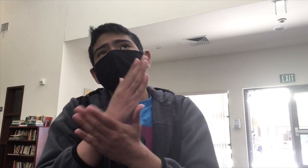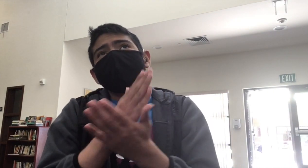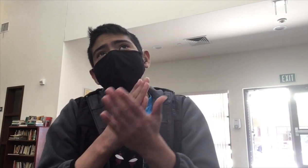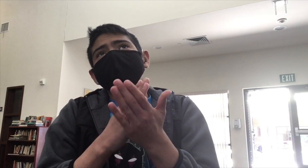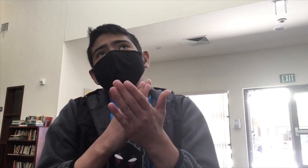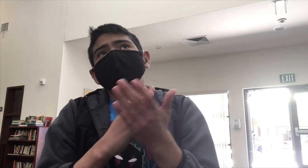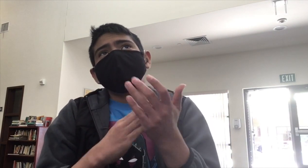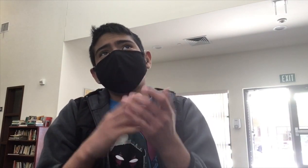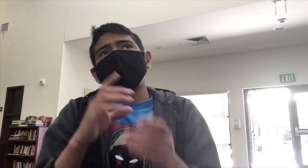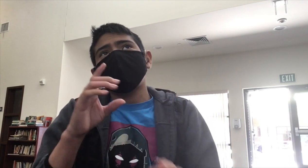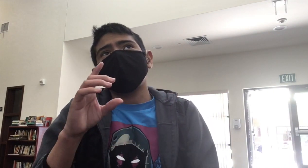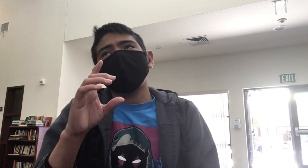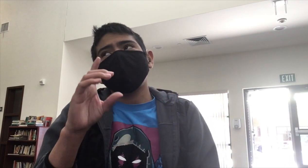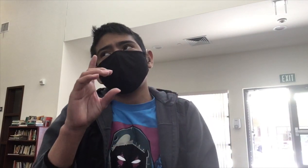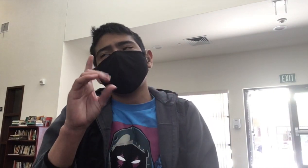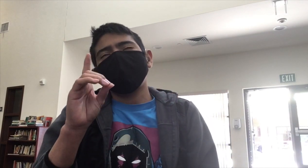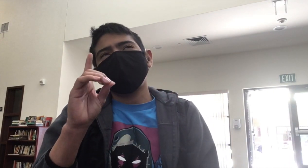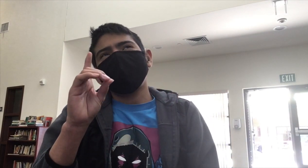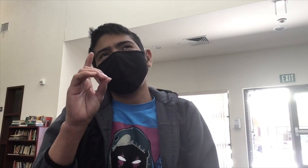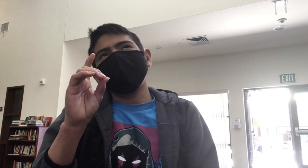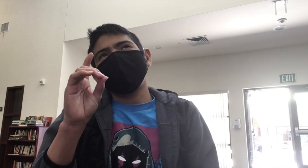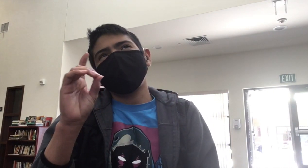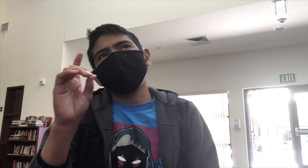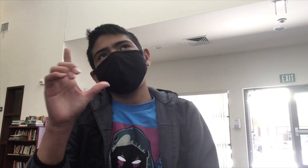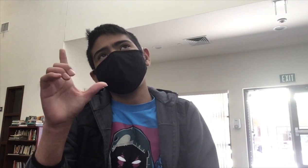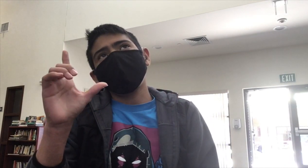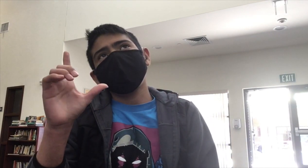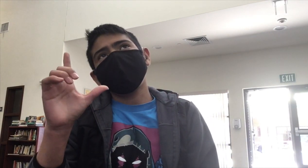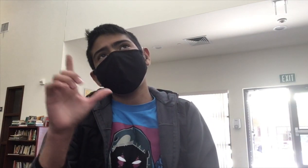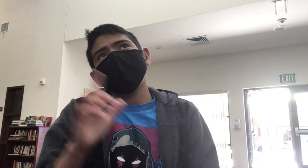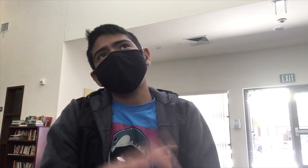My favorite part. But distance learning?